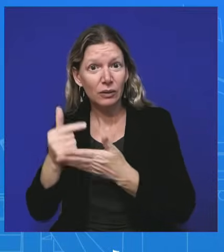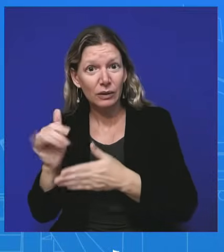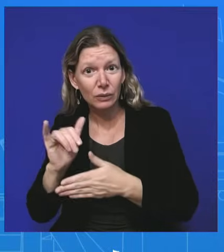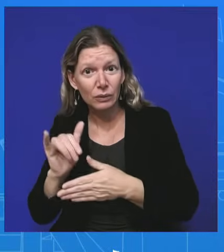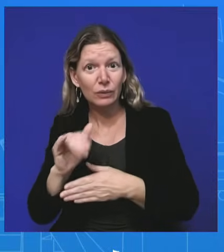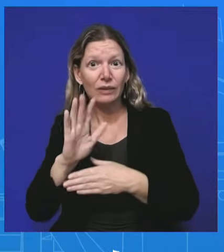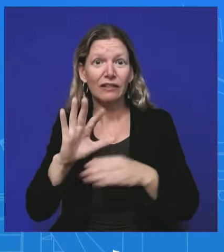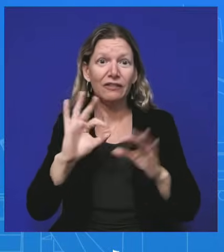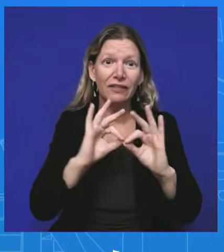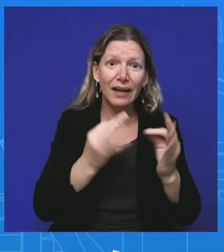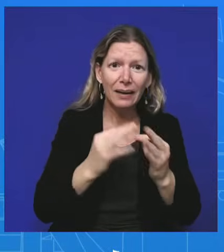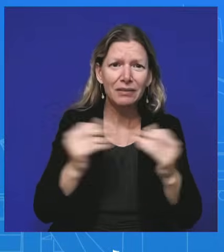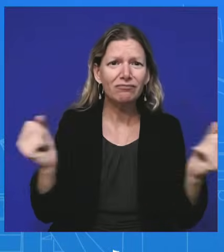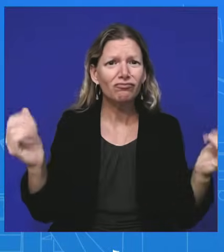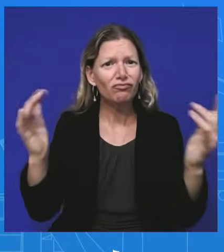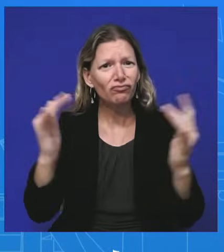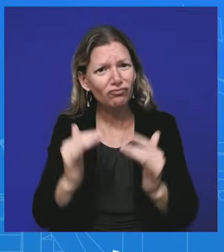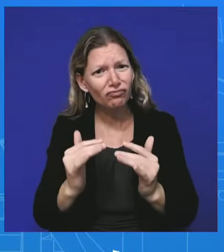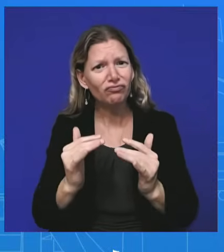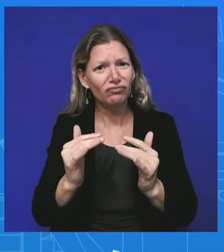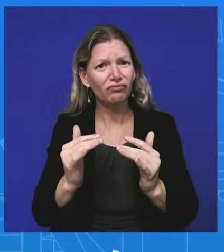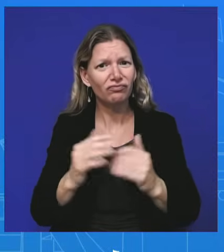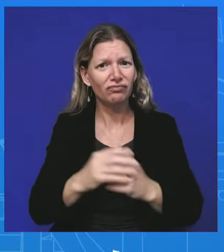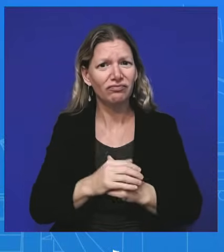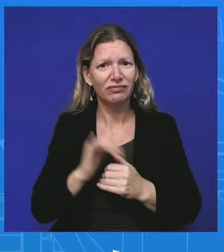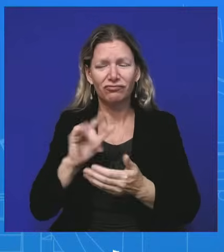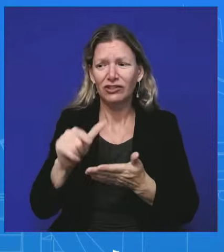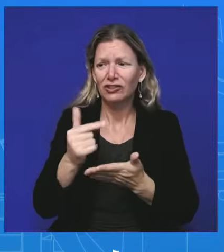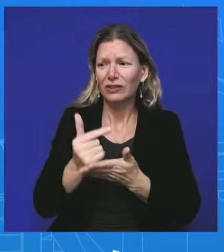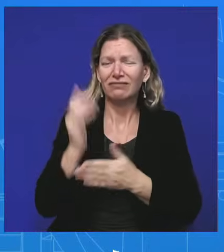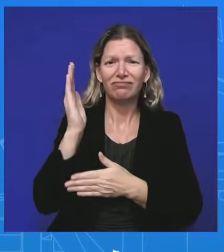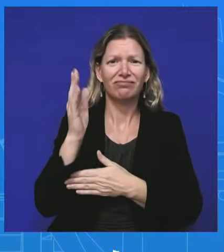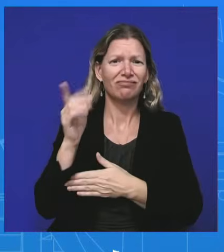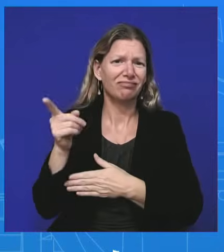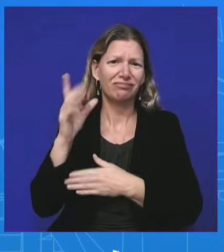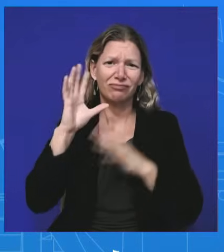as senator, vice president, as president. You all know this. You have covered the President